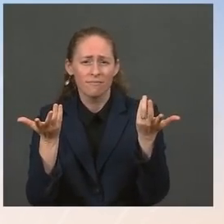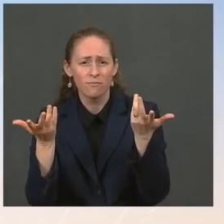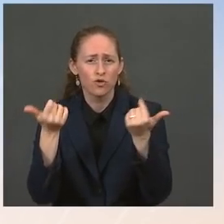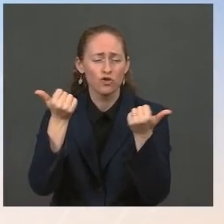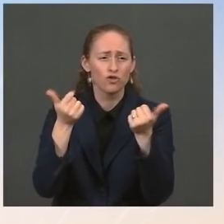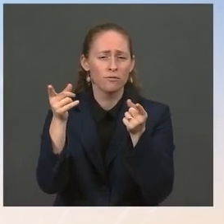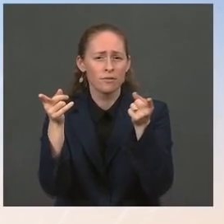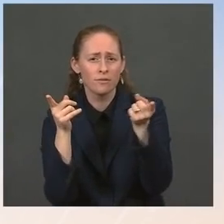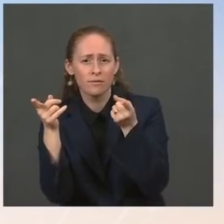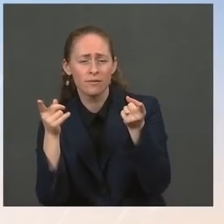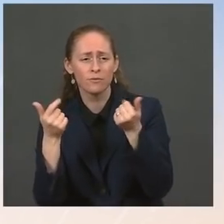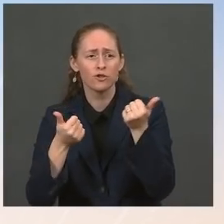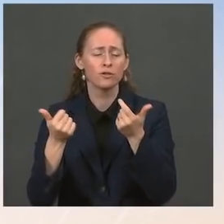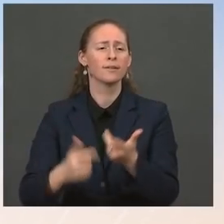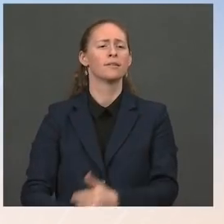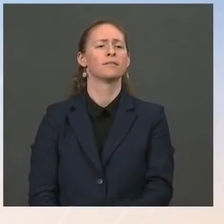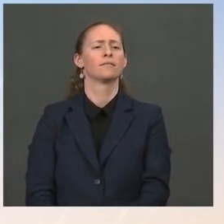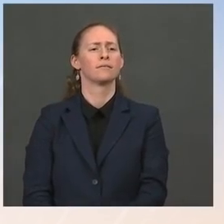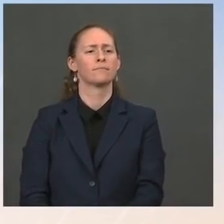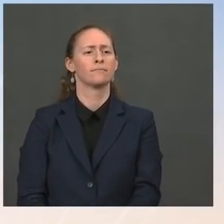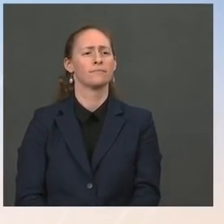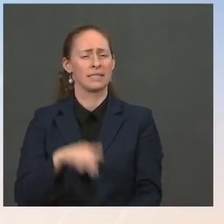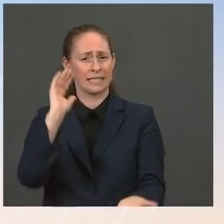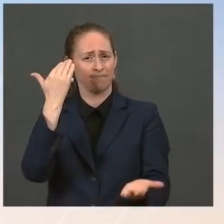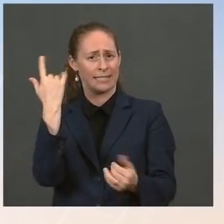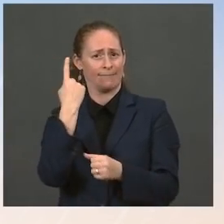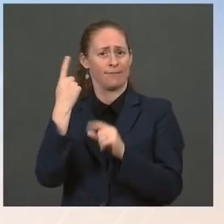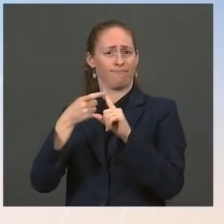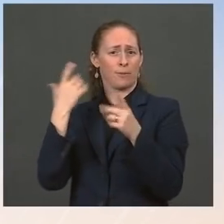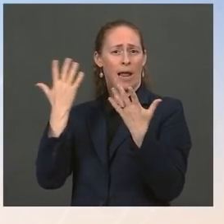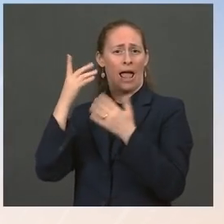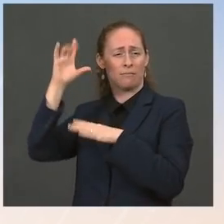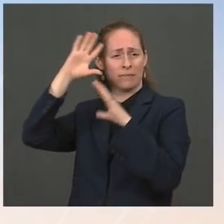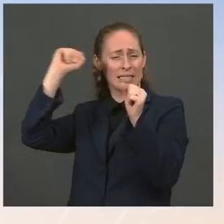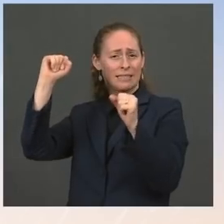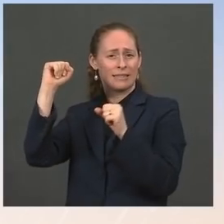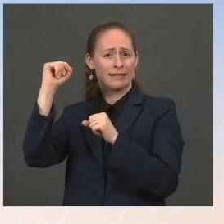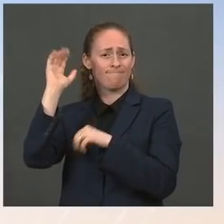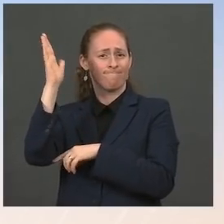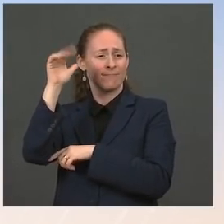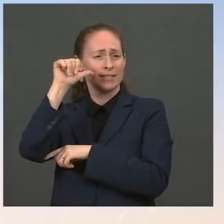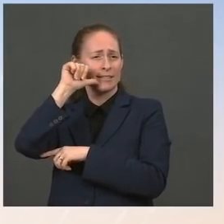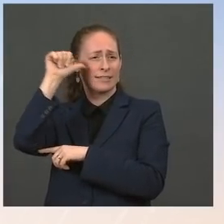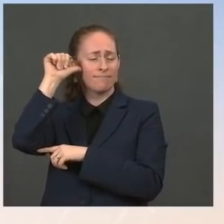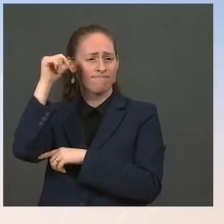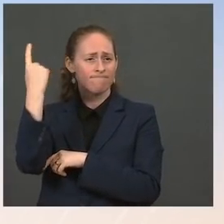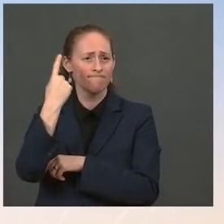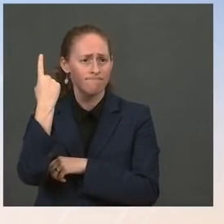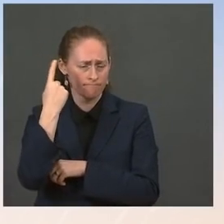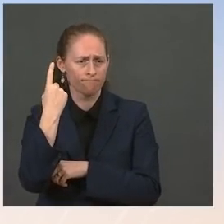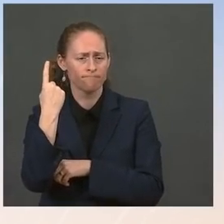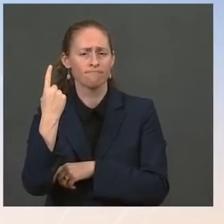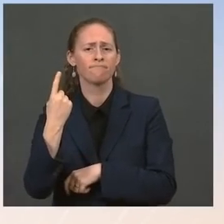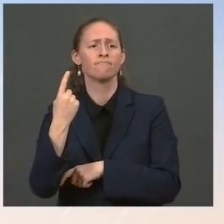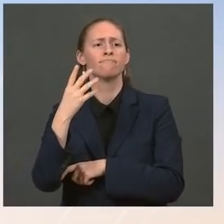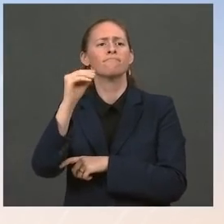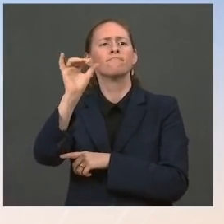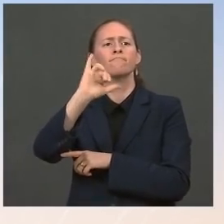on something the President said yesterday. He seemed to suggest that he would support a carveout in the filibuster, if all else fails,